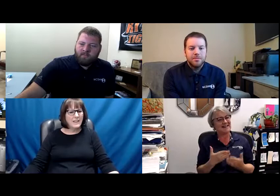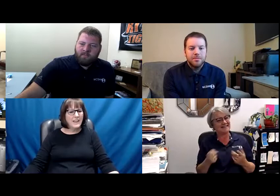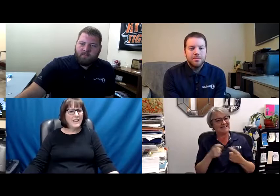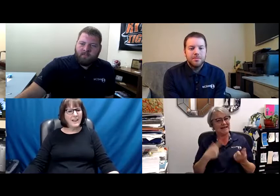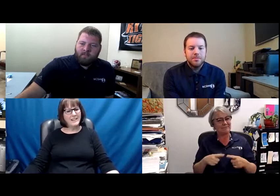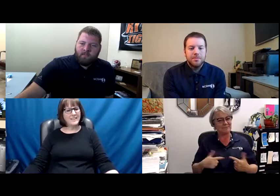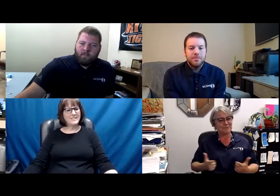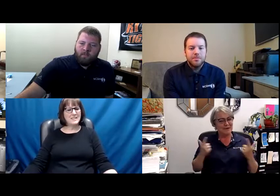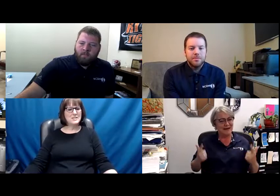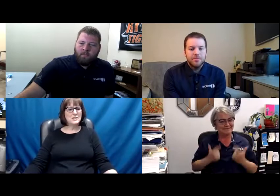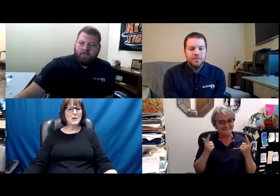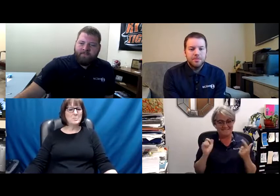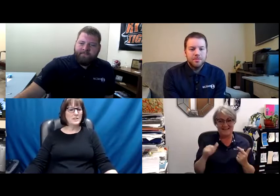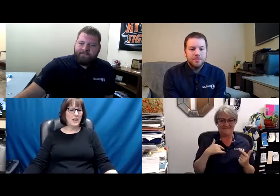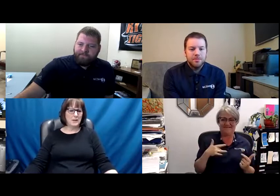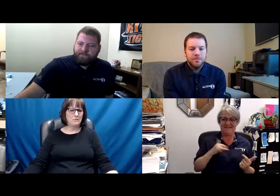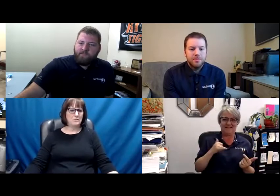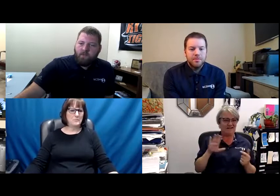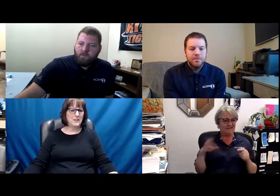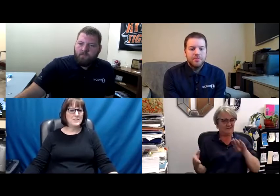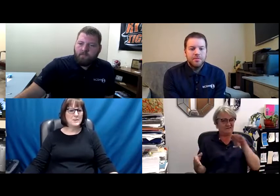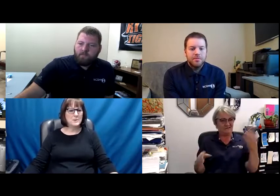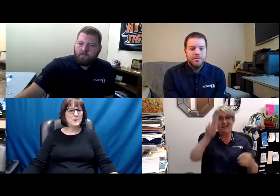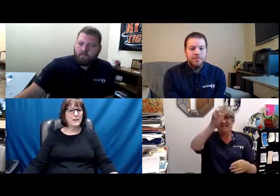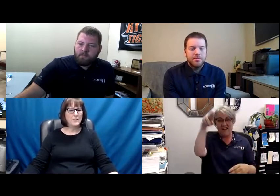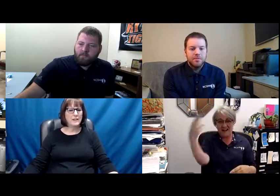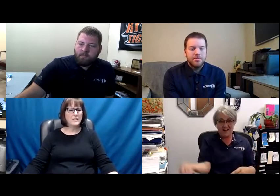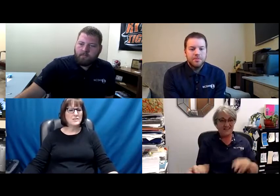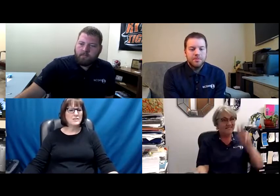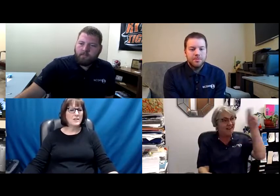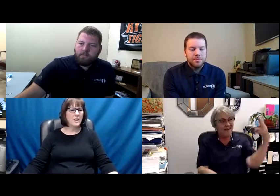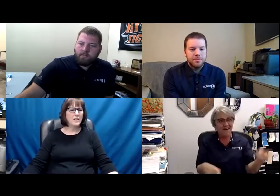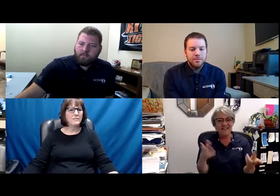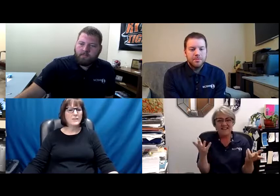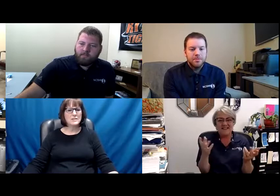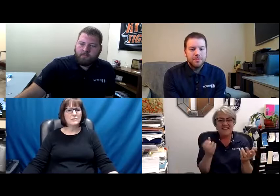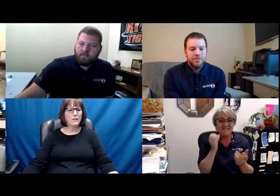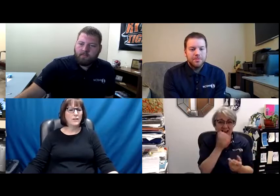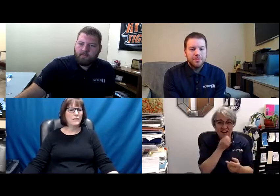and I like things to come to life and so I feel like things are dying, things are falling off of